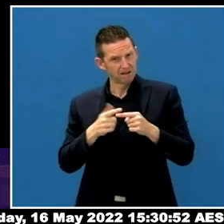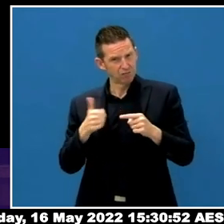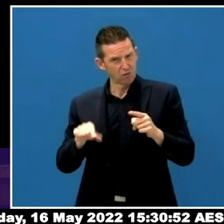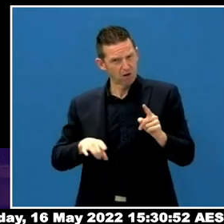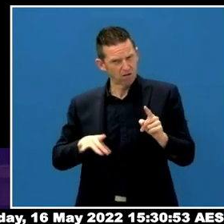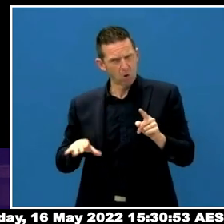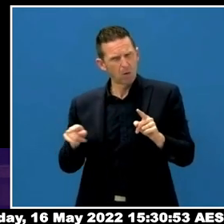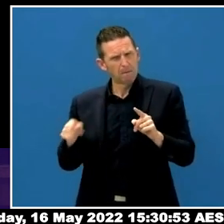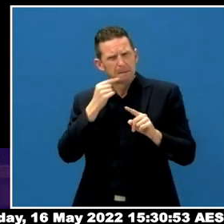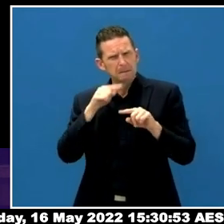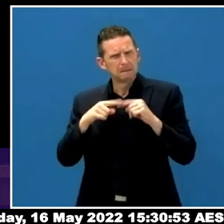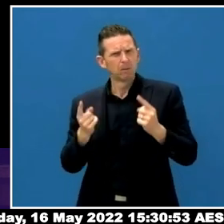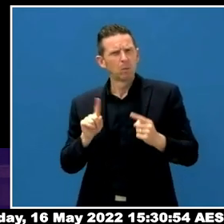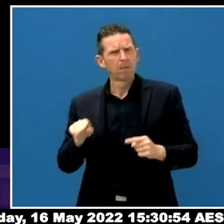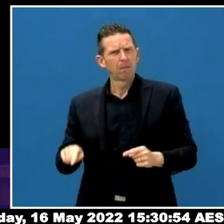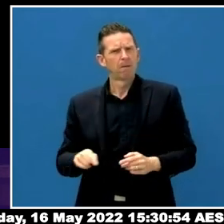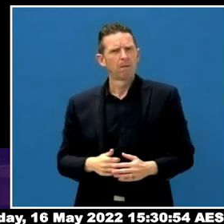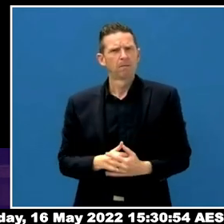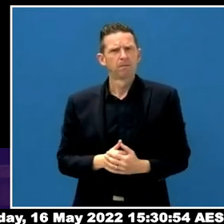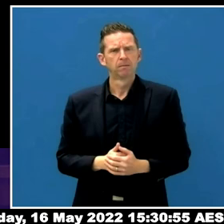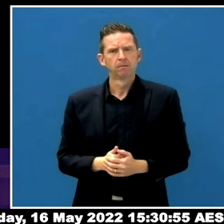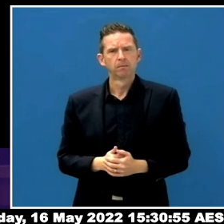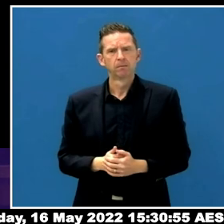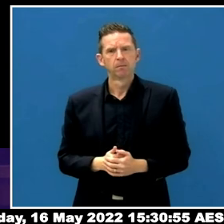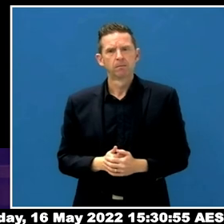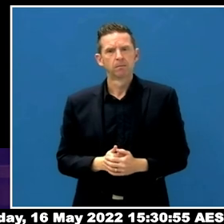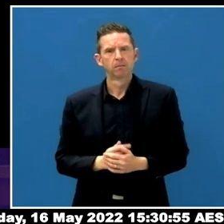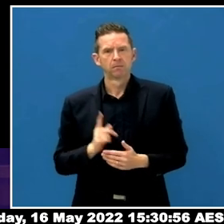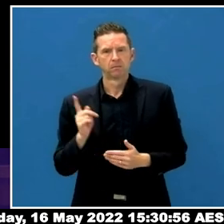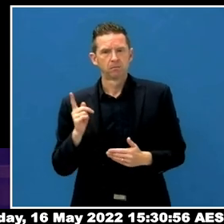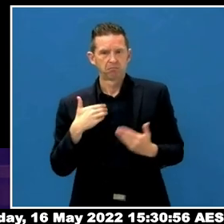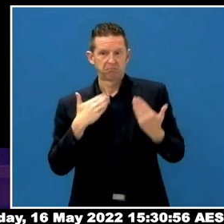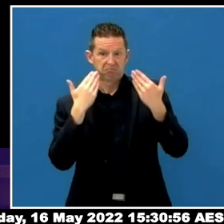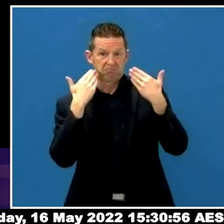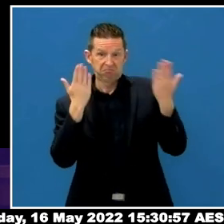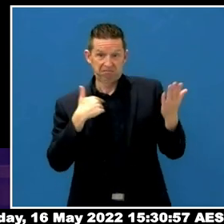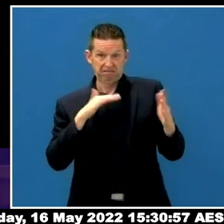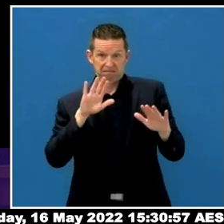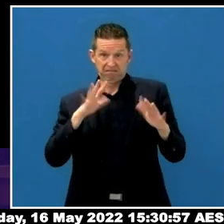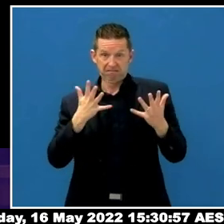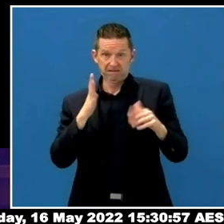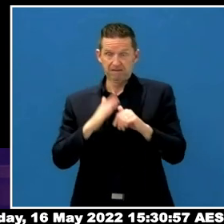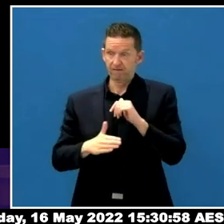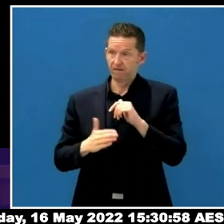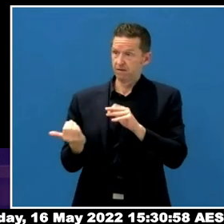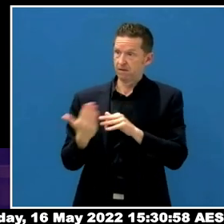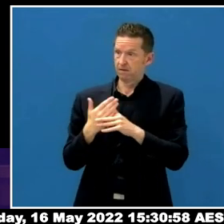I don't know. I was never invoiced. Monthly? SUZIE: I was never invoiced.